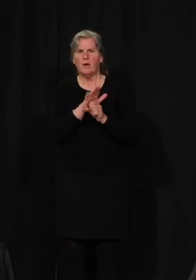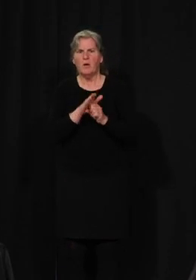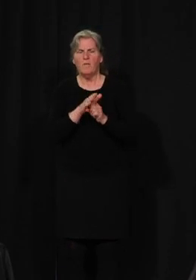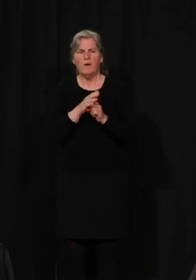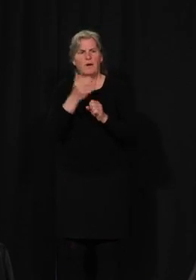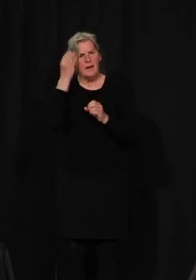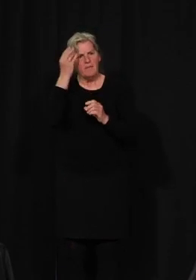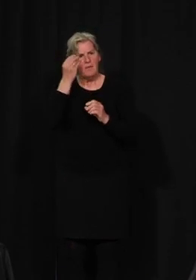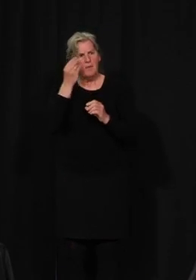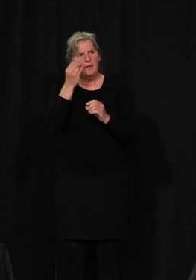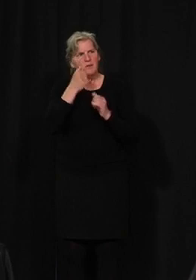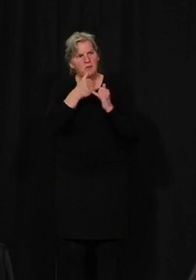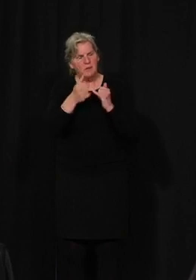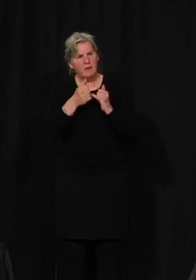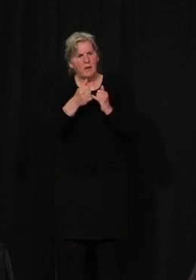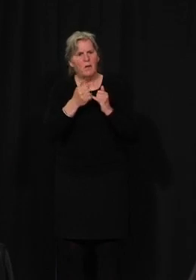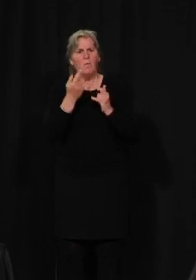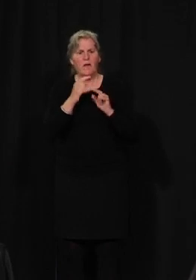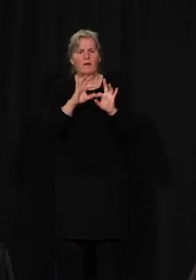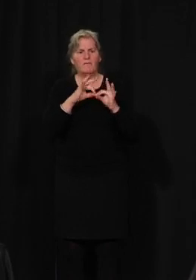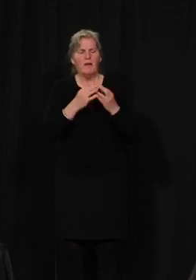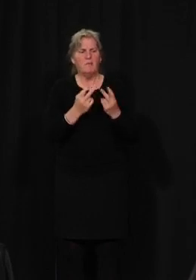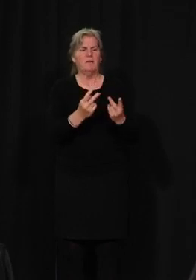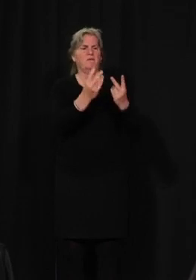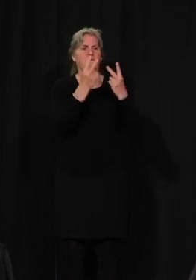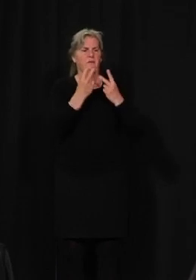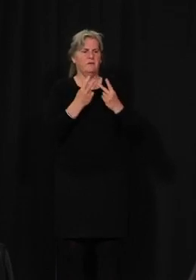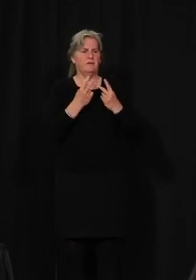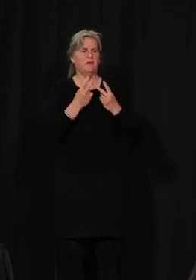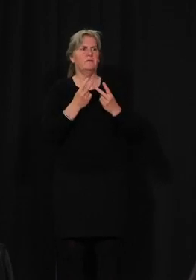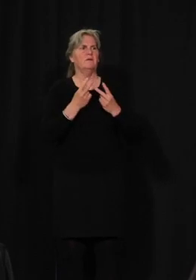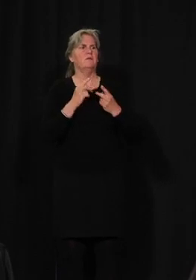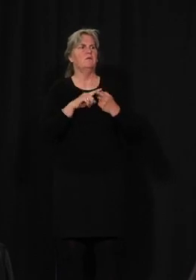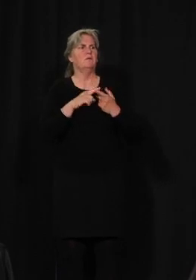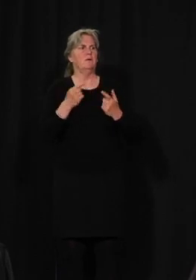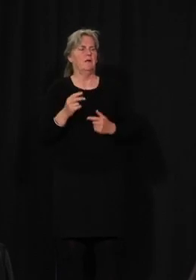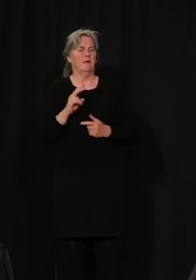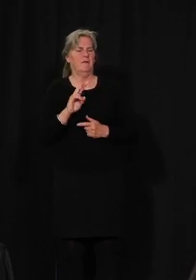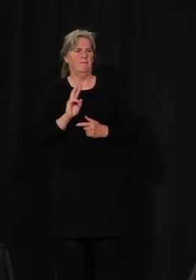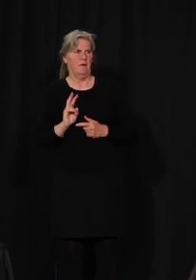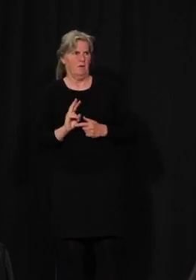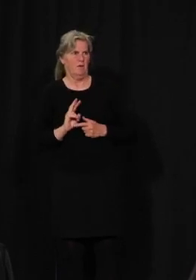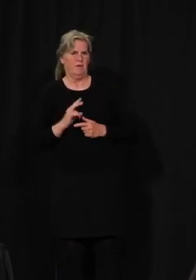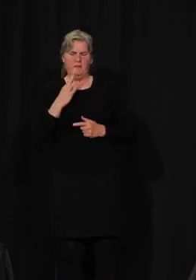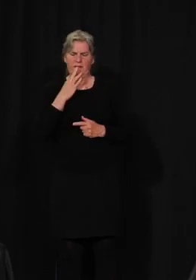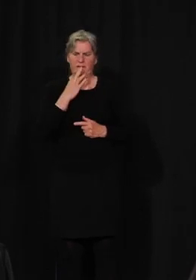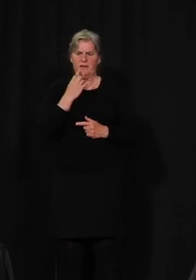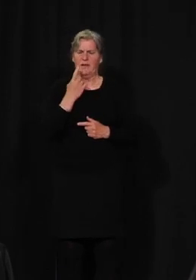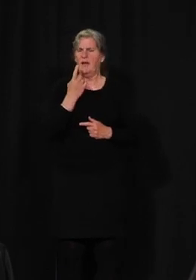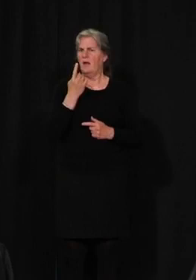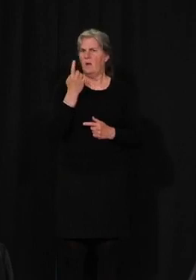could visit from Vancouver, they were told the border was going o open sometime in July but not on